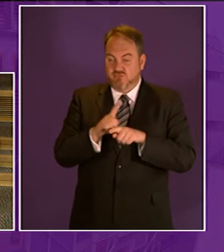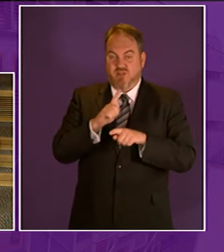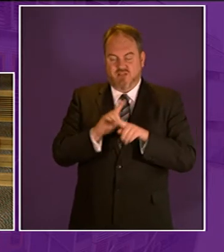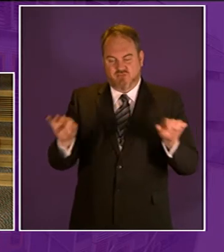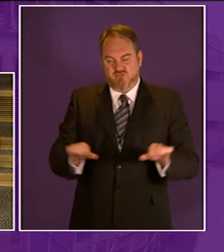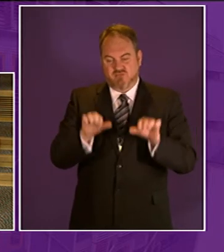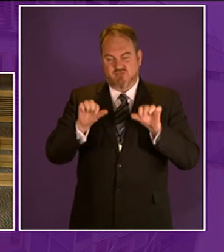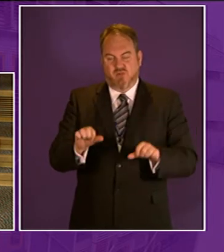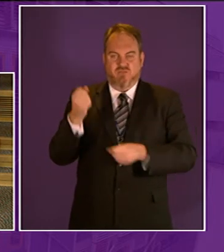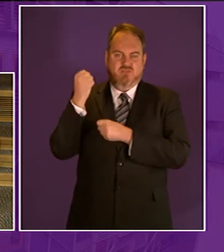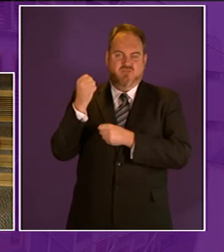as soon as possible.